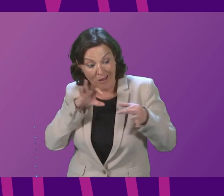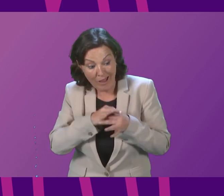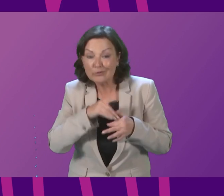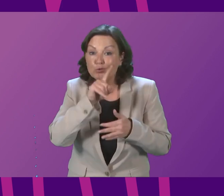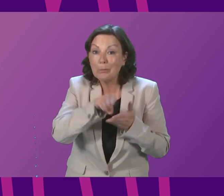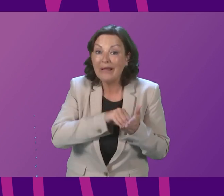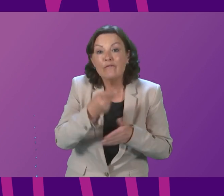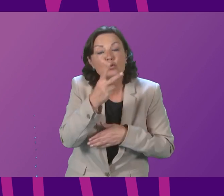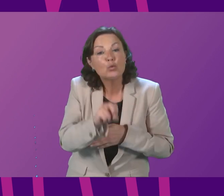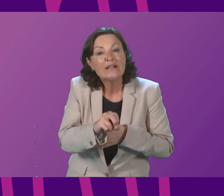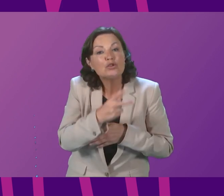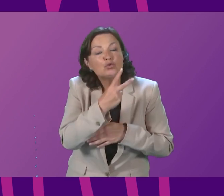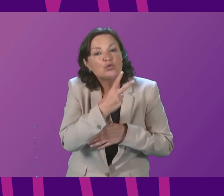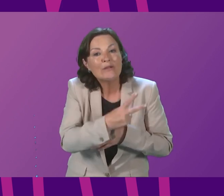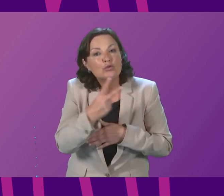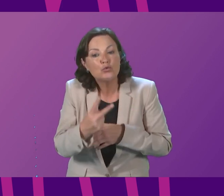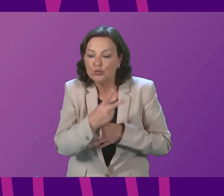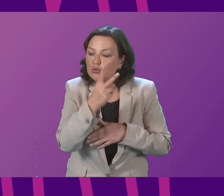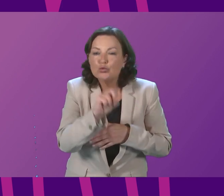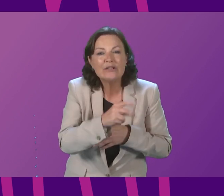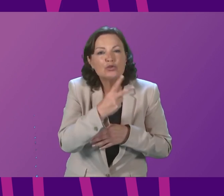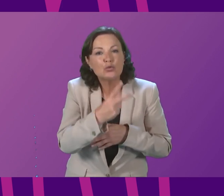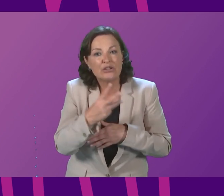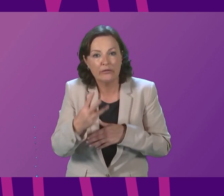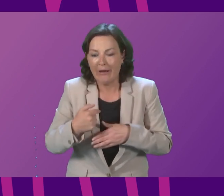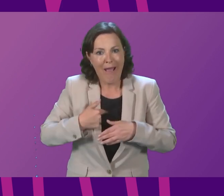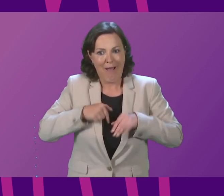It would not be appropriate for me to cut across that.